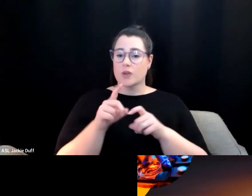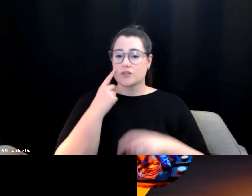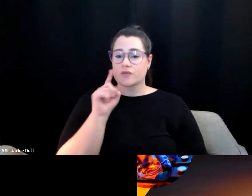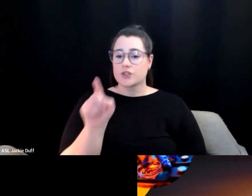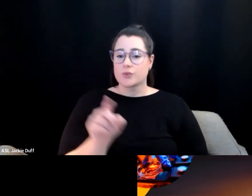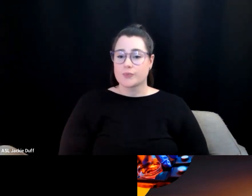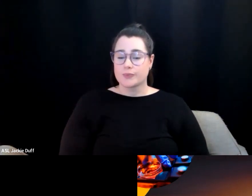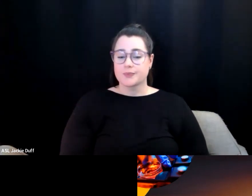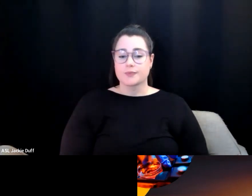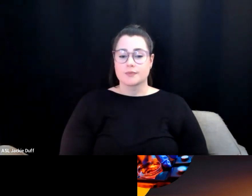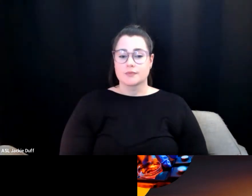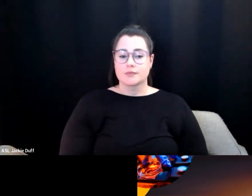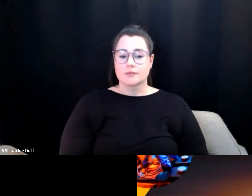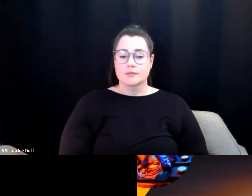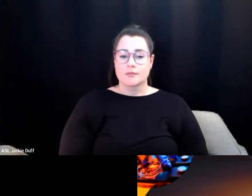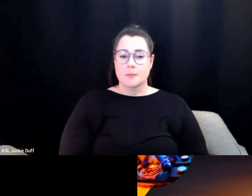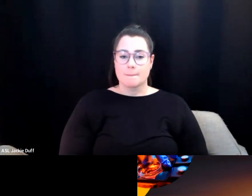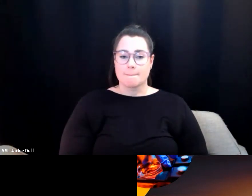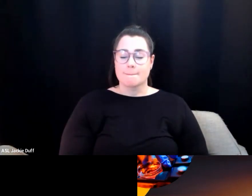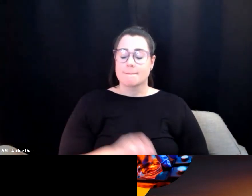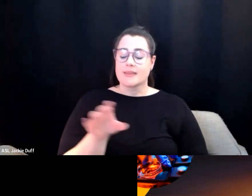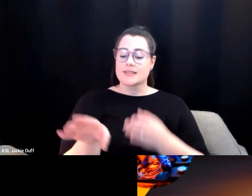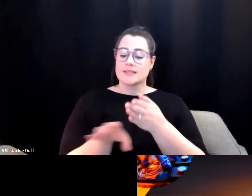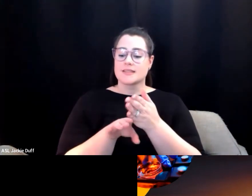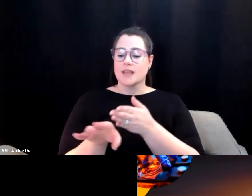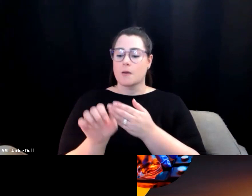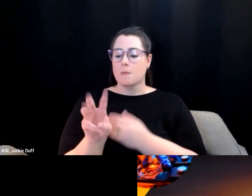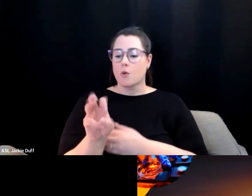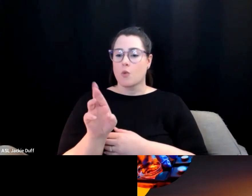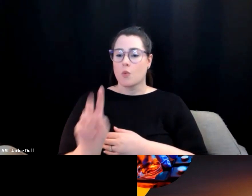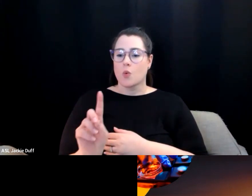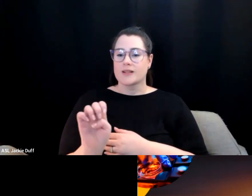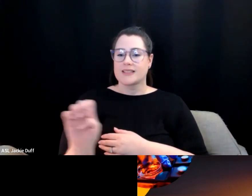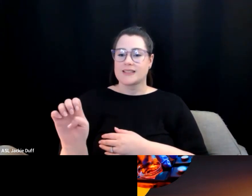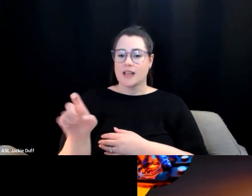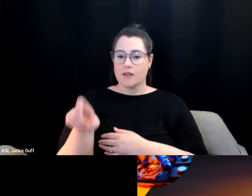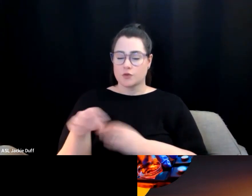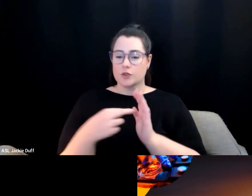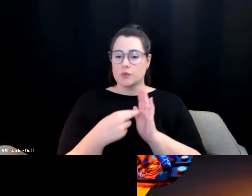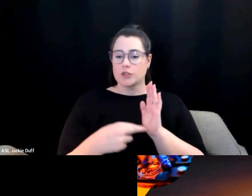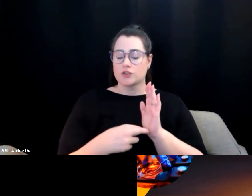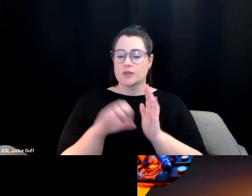Samantha Hunter: Starting with, do subawardees need to be registered in SAM.gov? And if so, would their registration take five weeks as well?